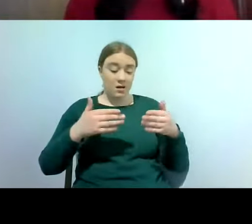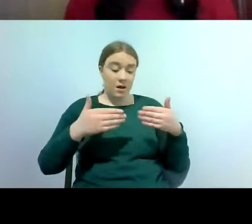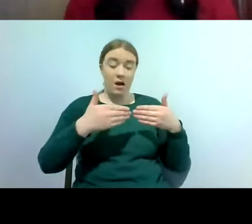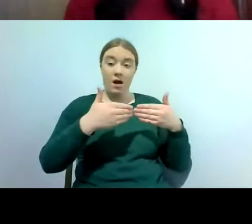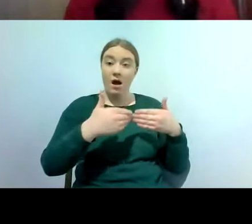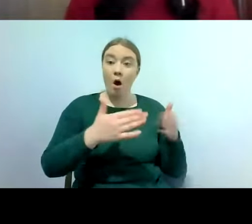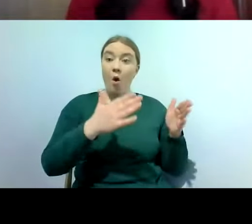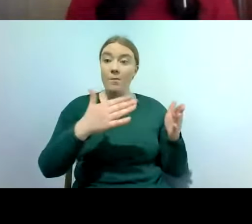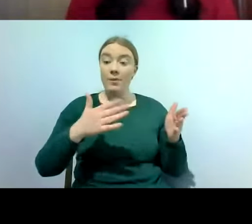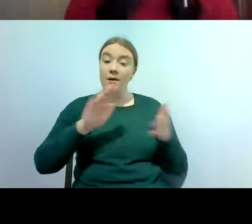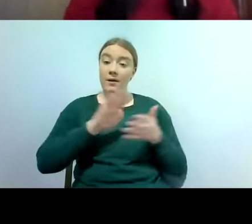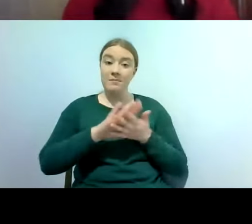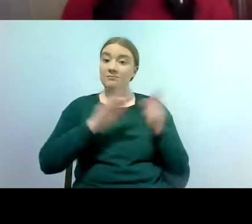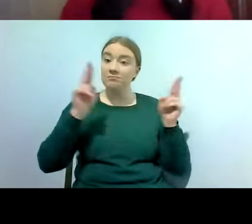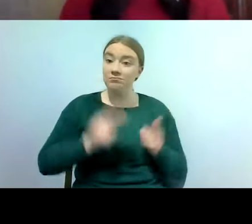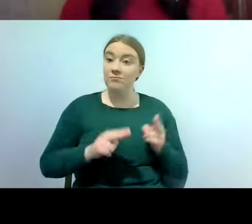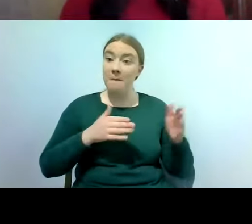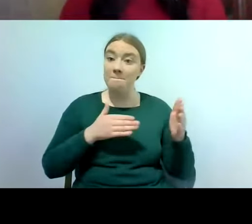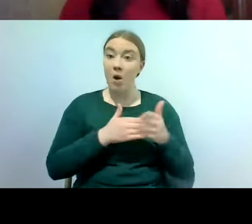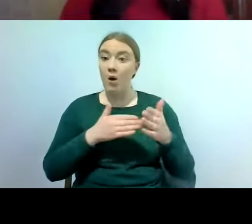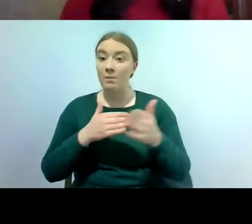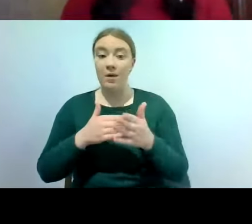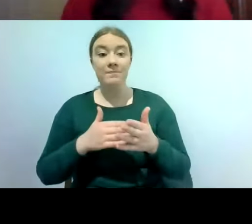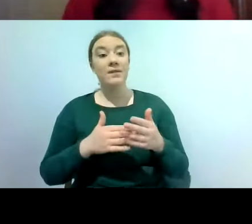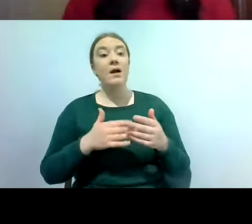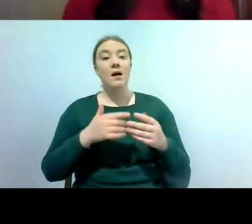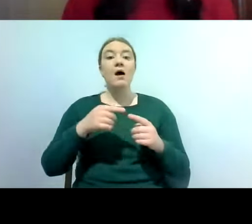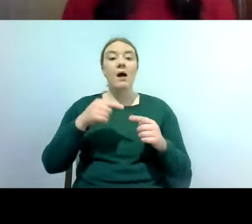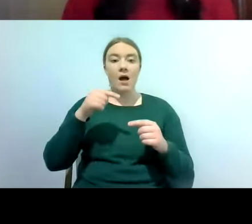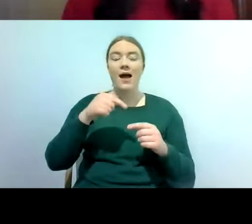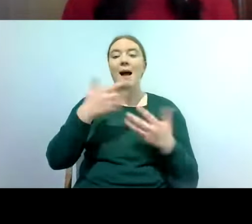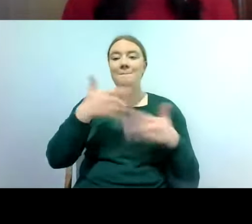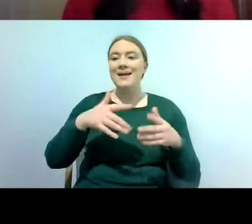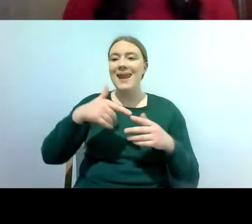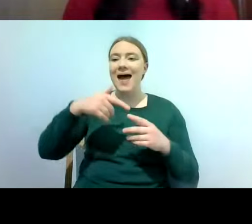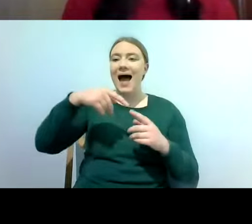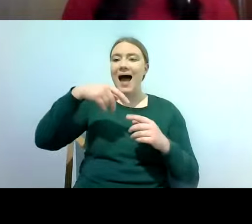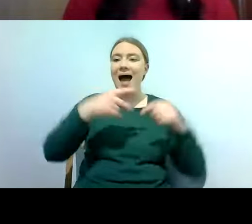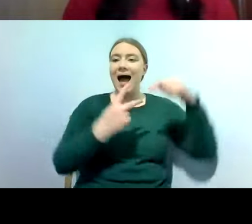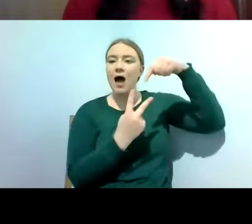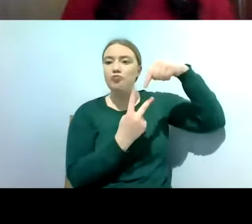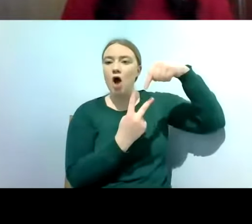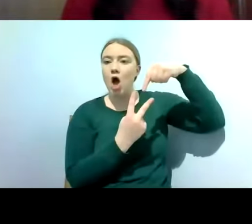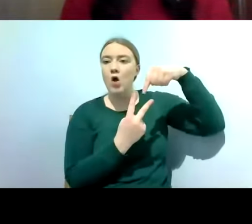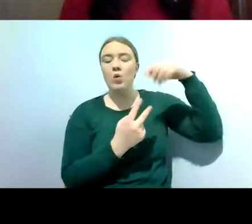and because the dots aren't very big i've added an arrow there because we have one blue dot at